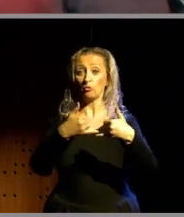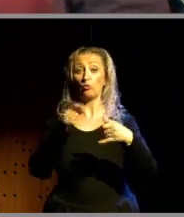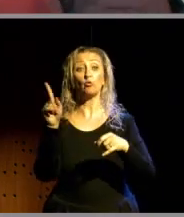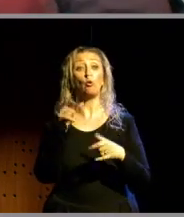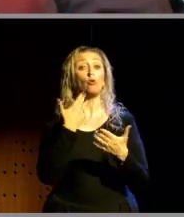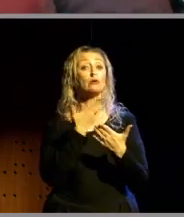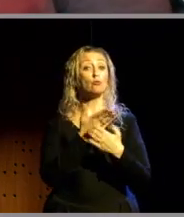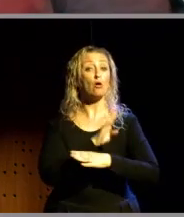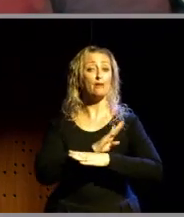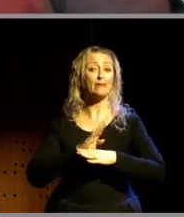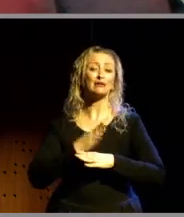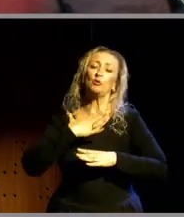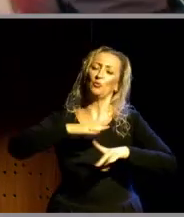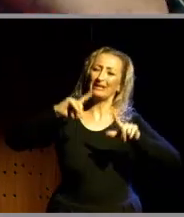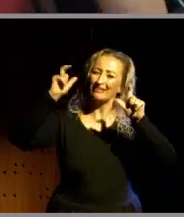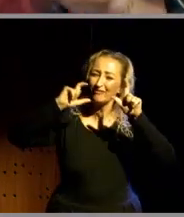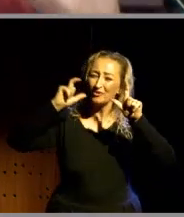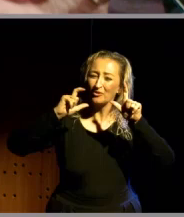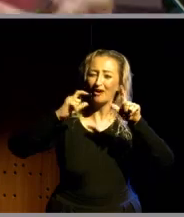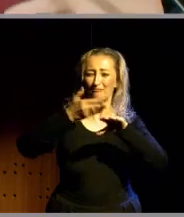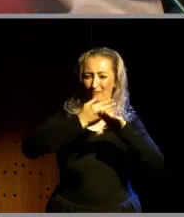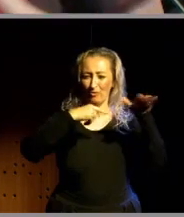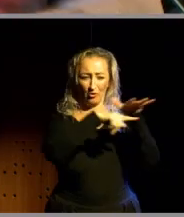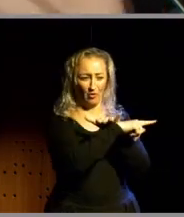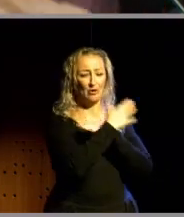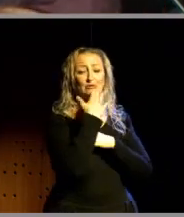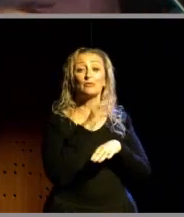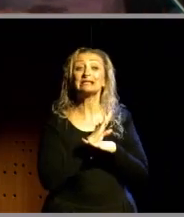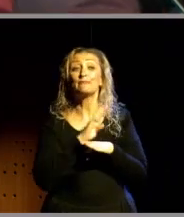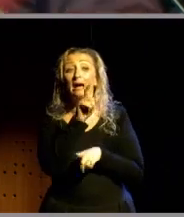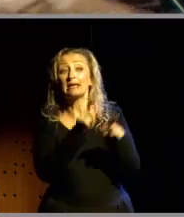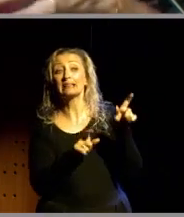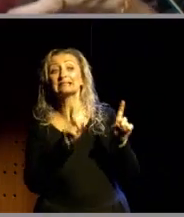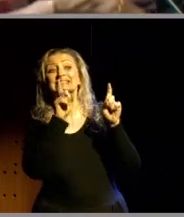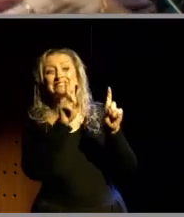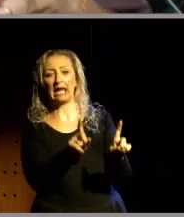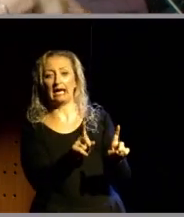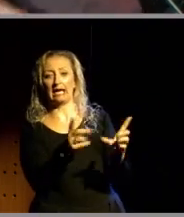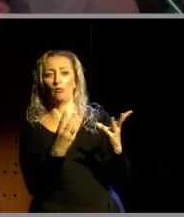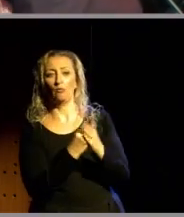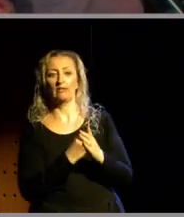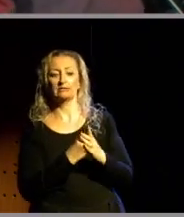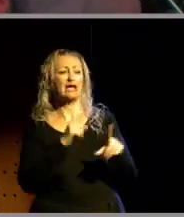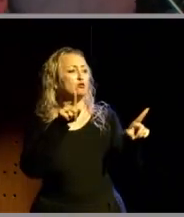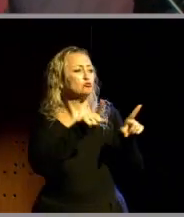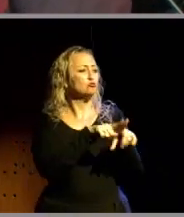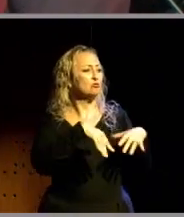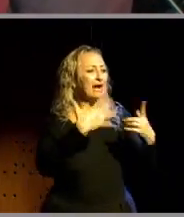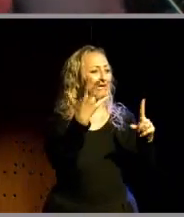we need to take some photographs. So panelists, please stay with us and also the winners that are here today,